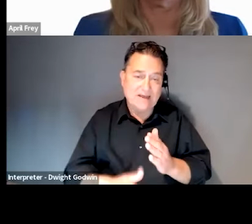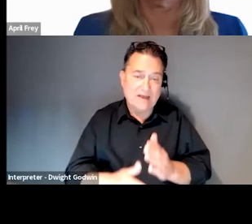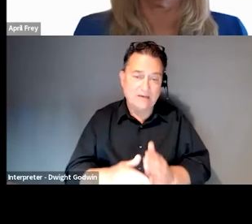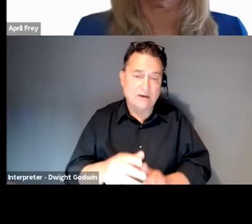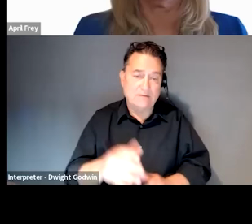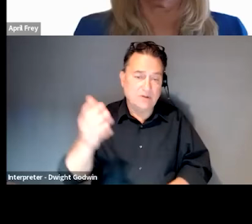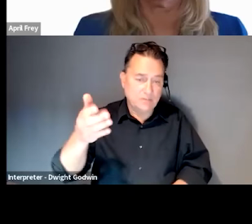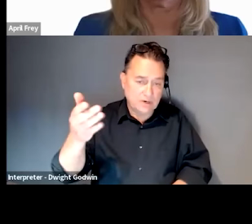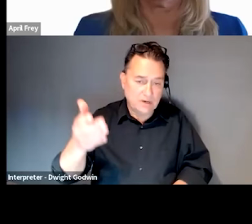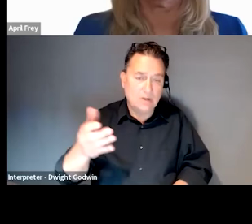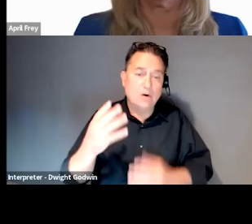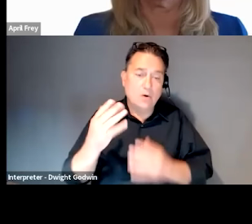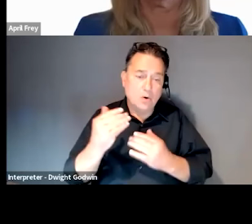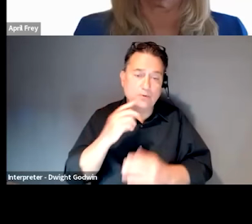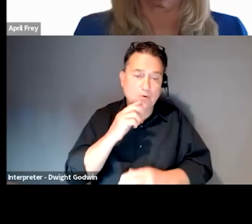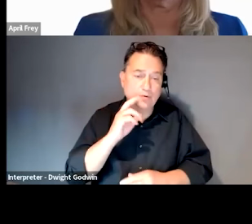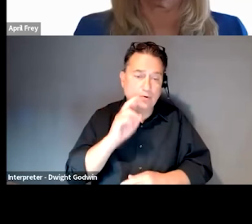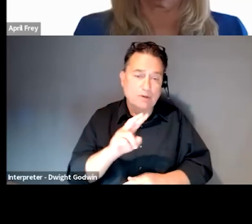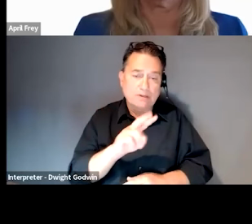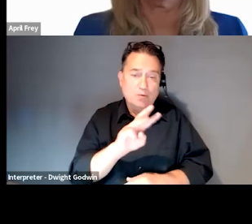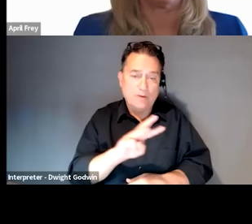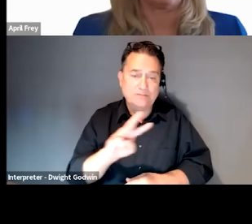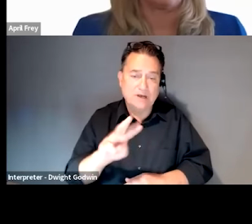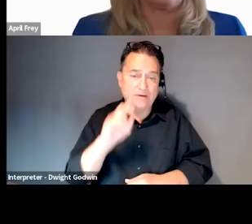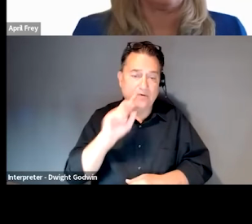for any further information on our materials or other resources.